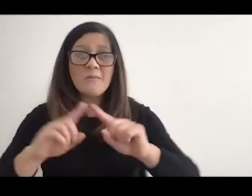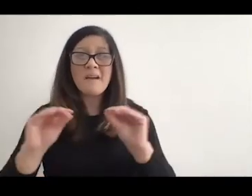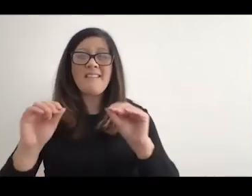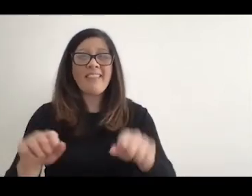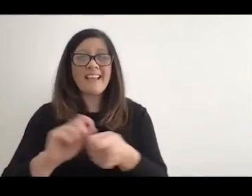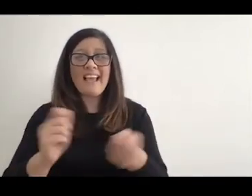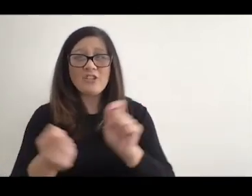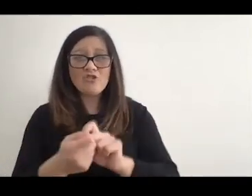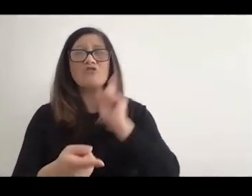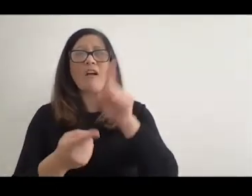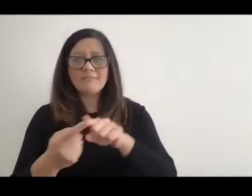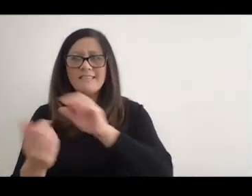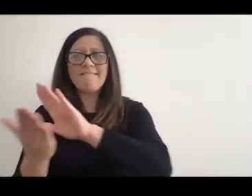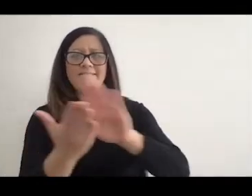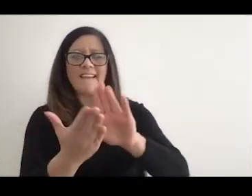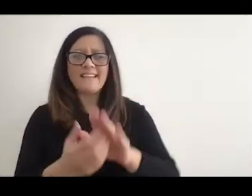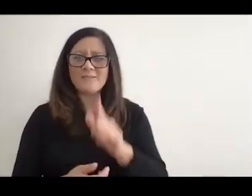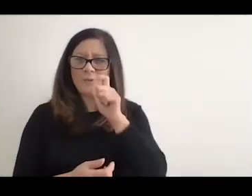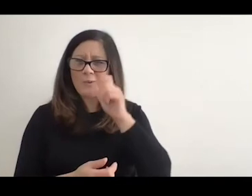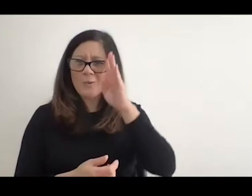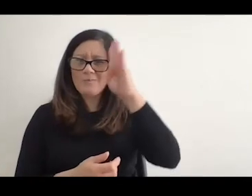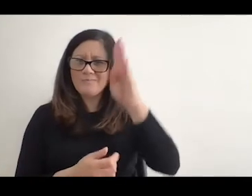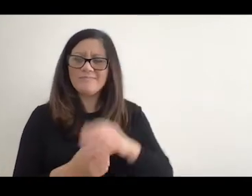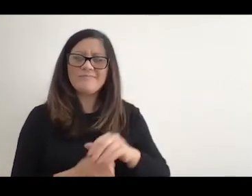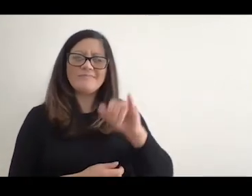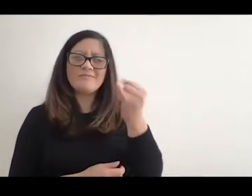Until it is faced.